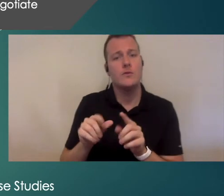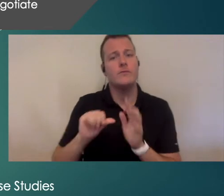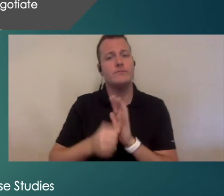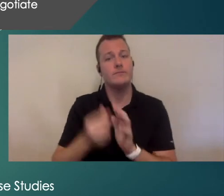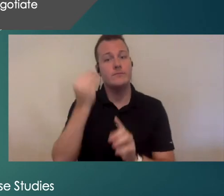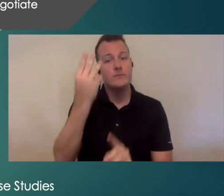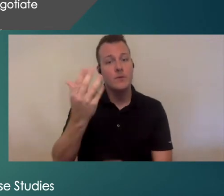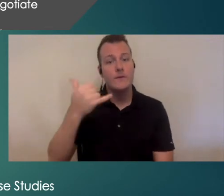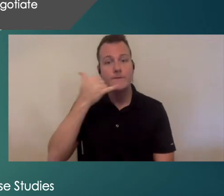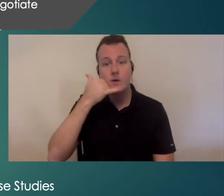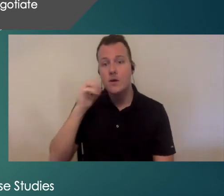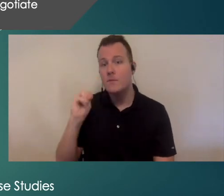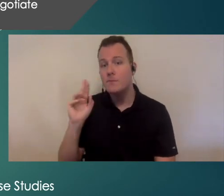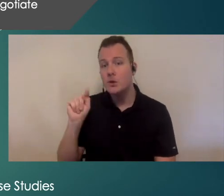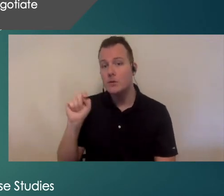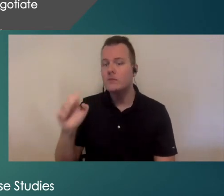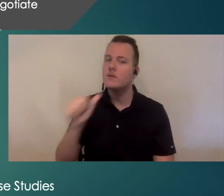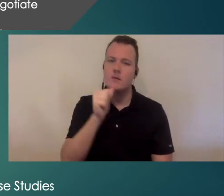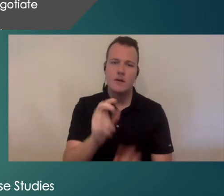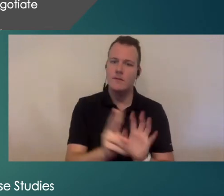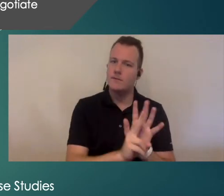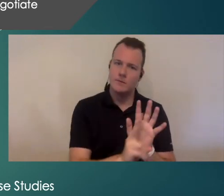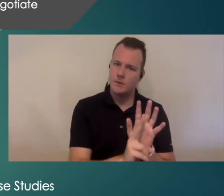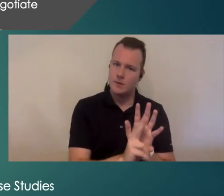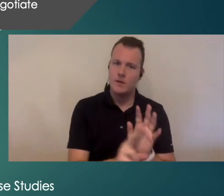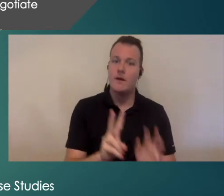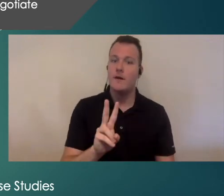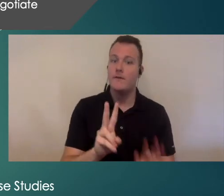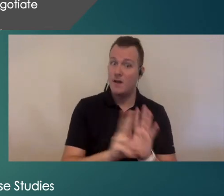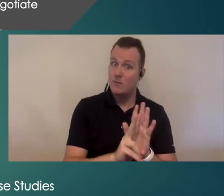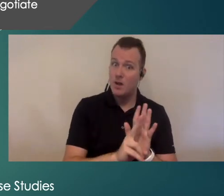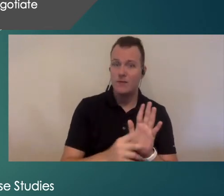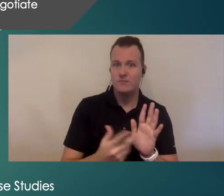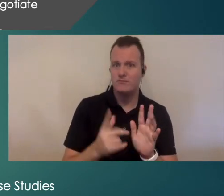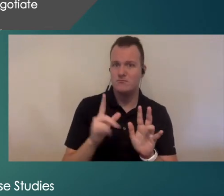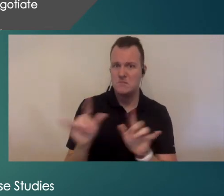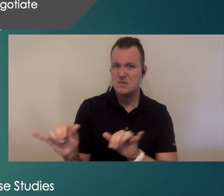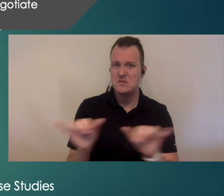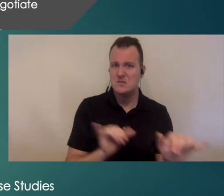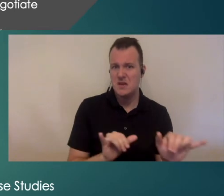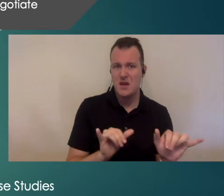your phone is on mute, and not vibrate. Vibrate is just as distracting as a